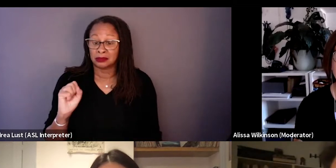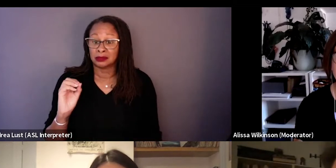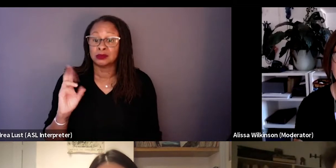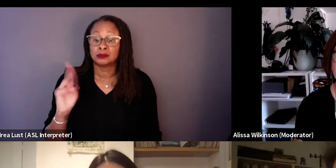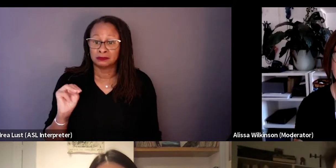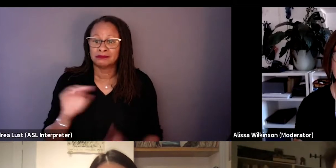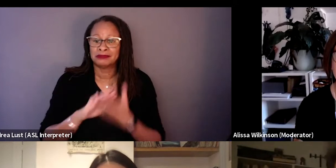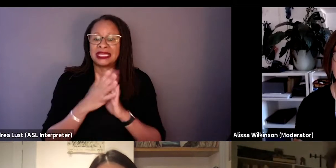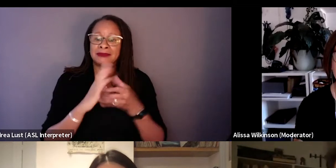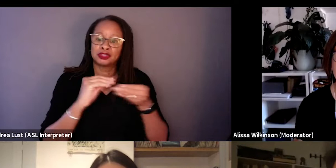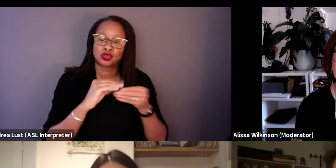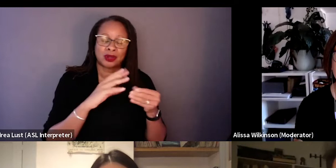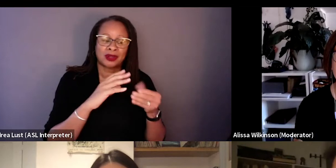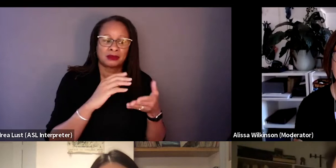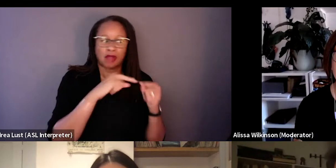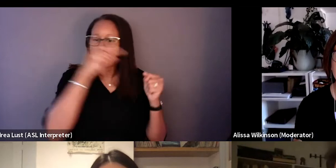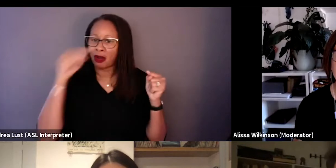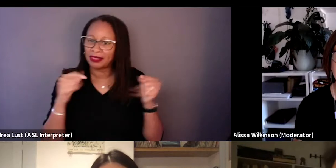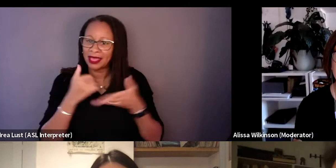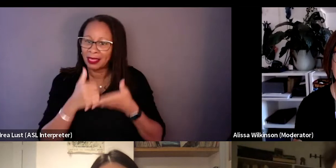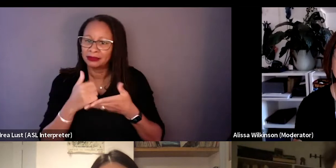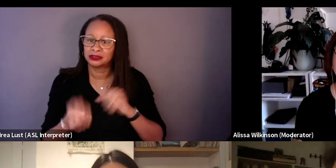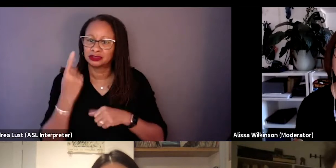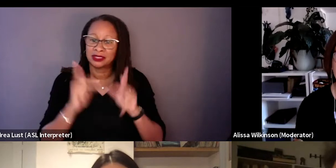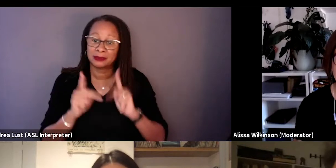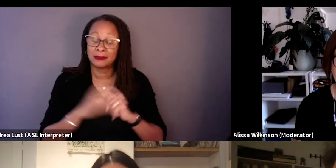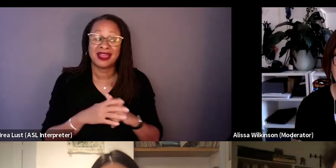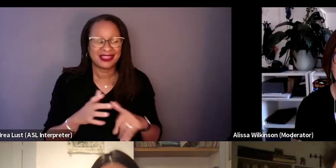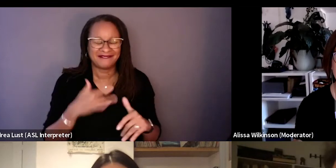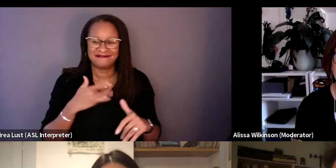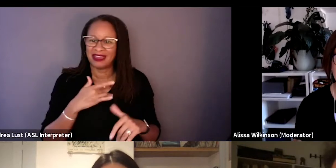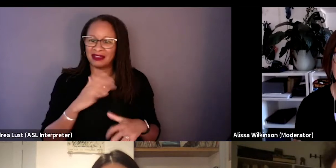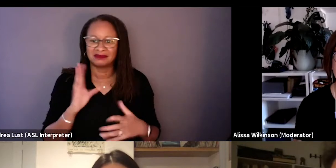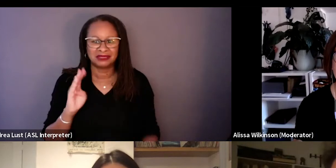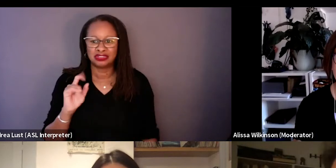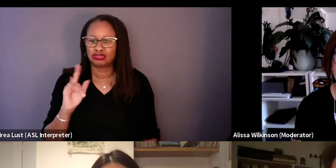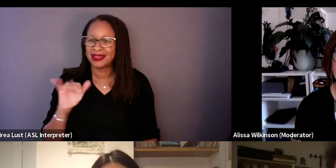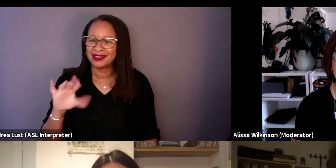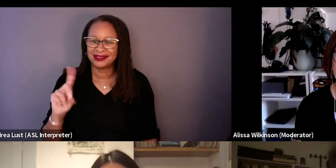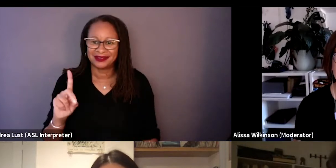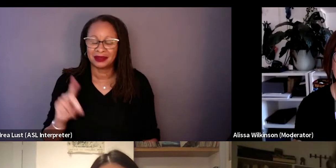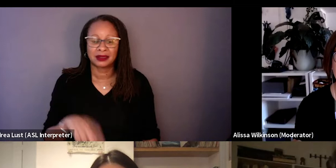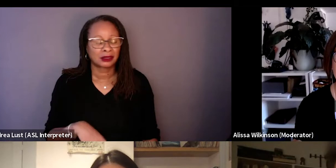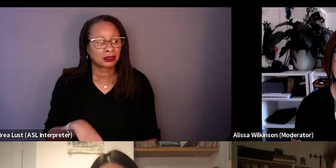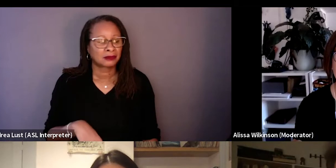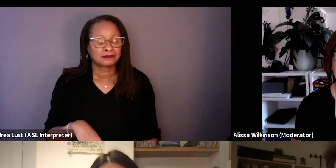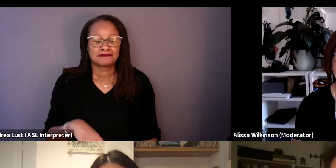and through feeling betrayed, being drawn into,